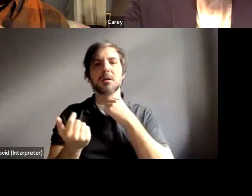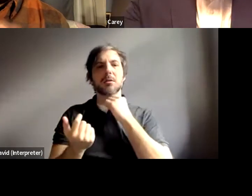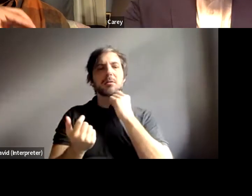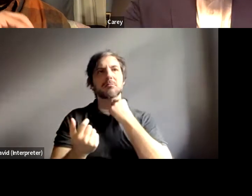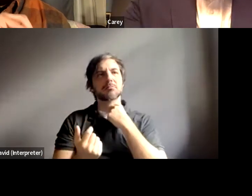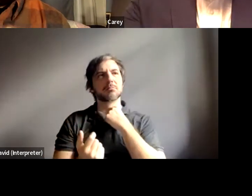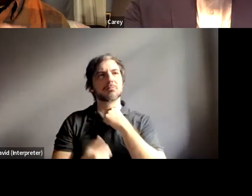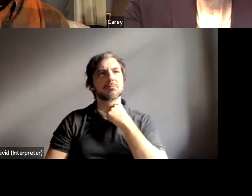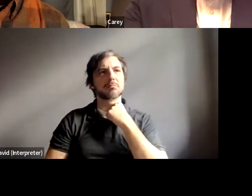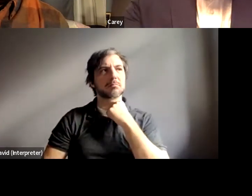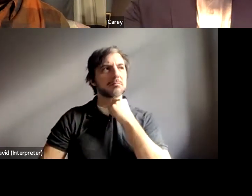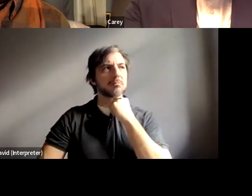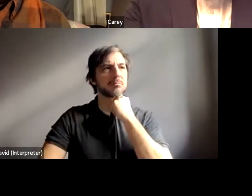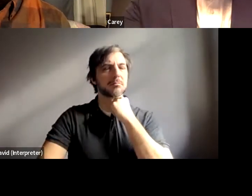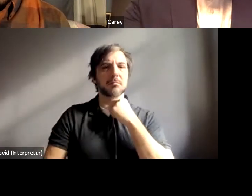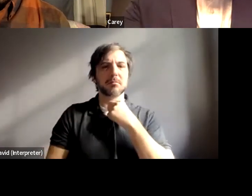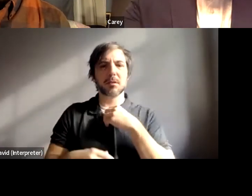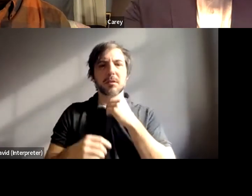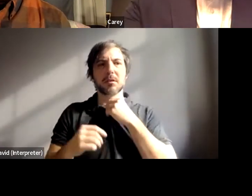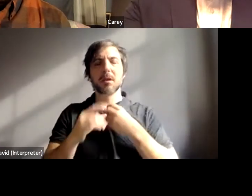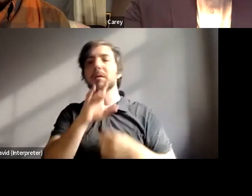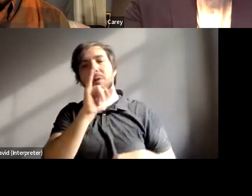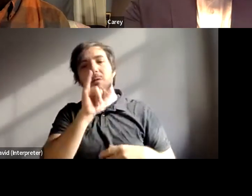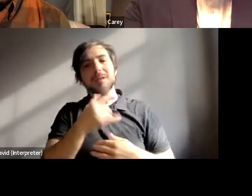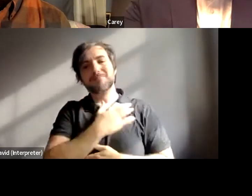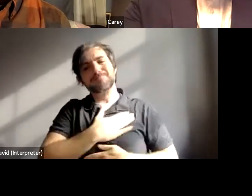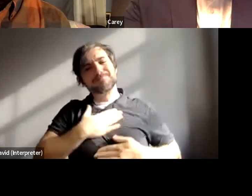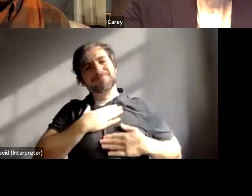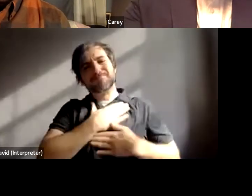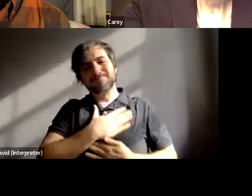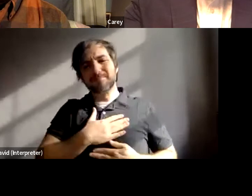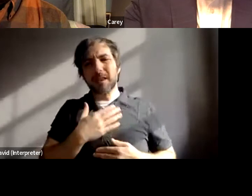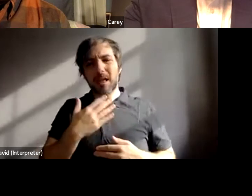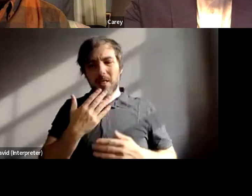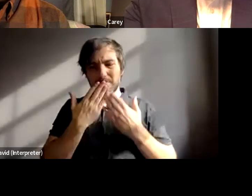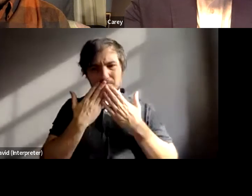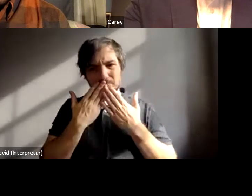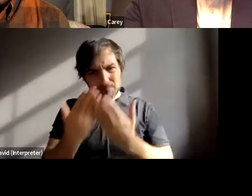I am very appreciative of blind hockey. It gave me space to be myself